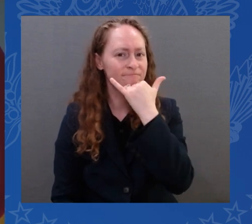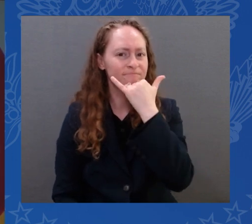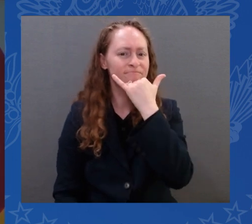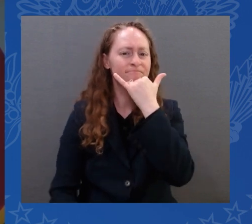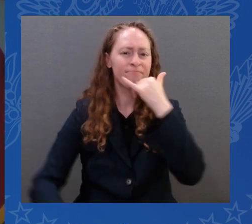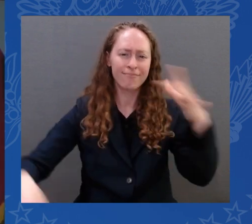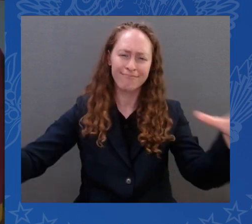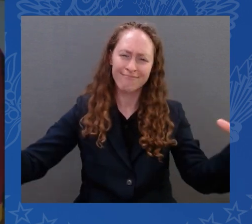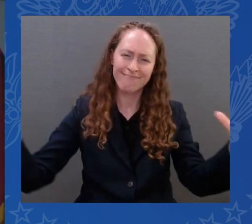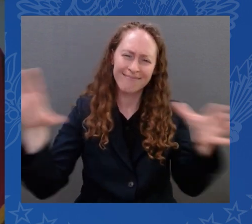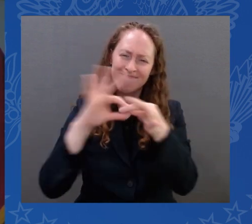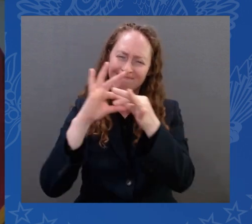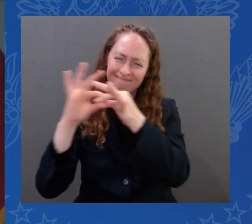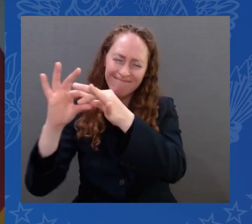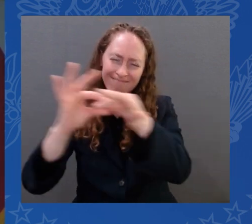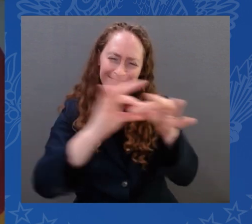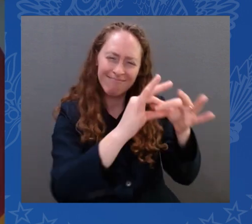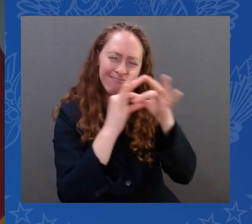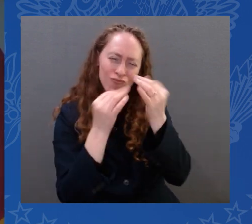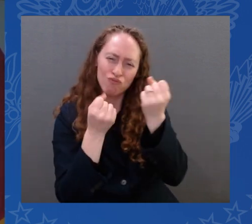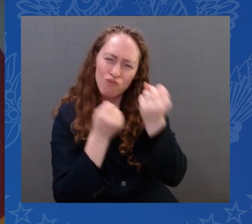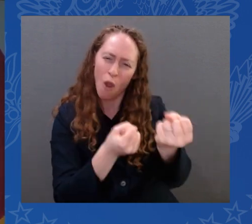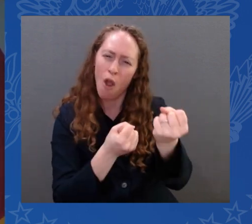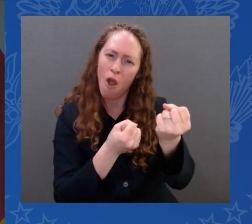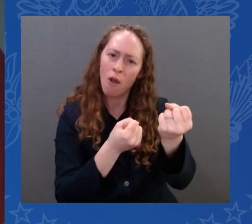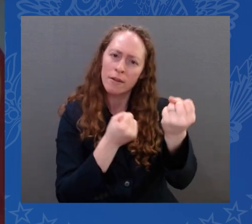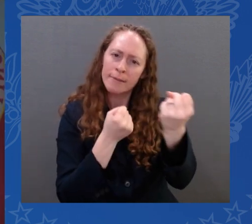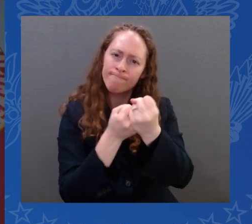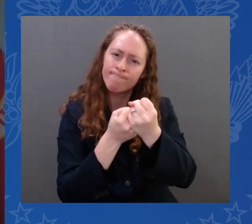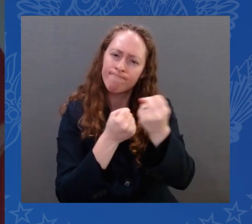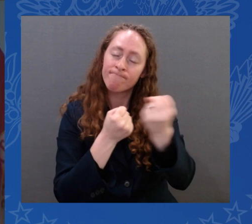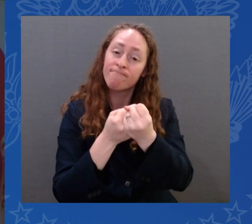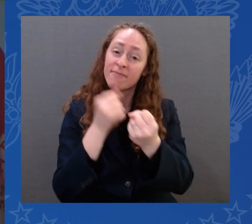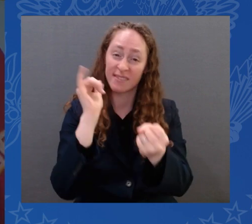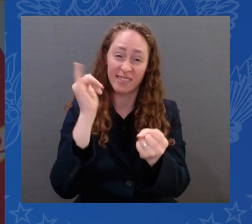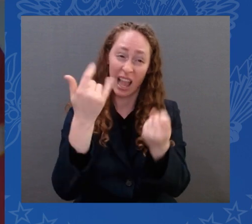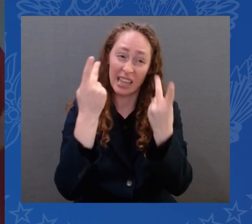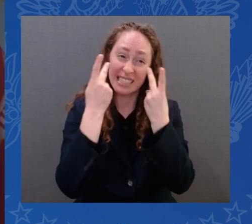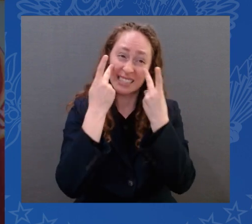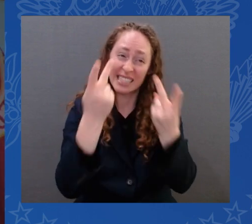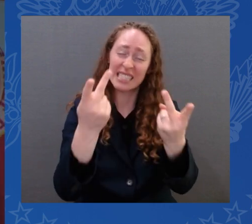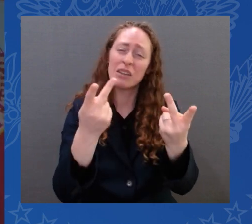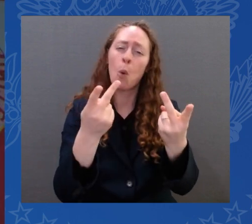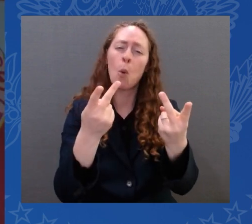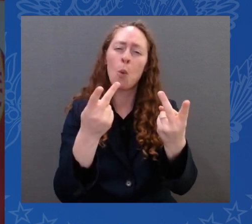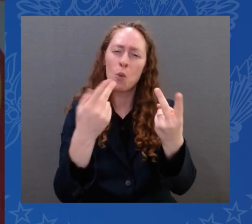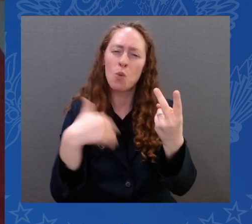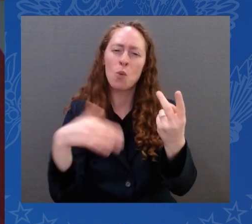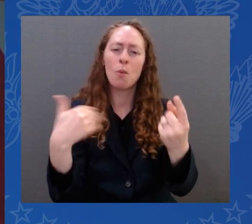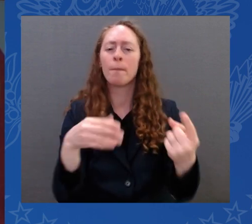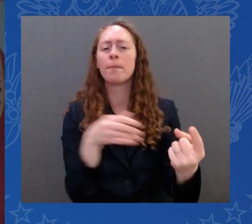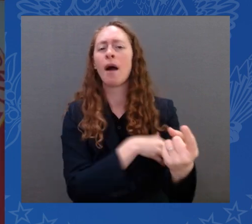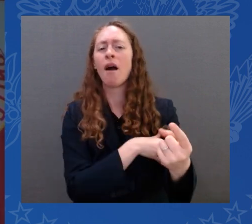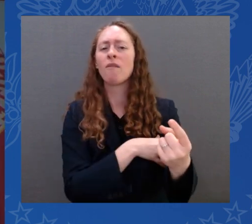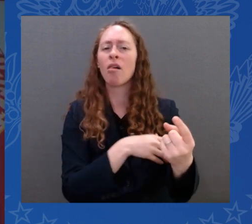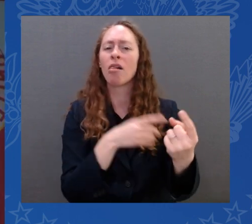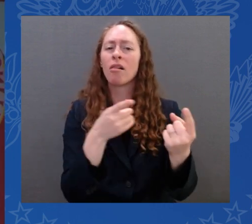and partners to amplify our strength, to solve problems, to project our power beyond what we can do alone,